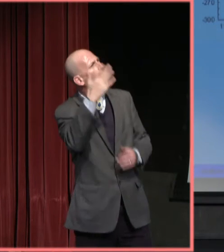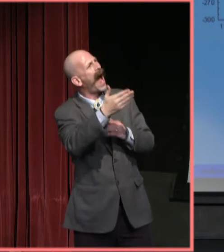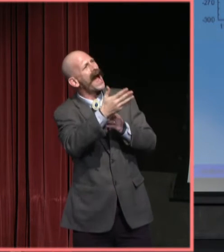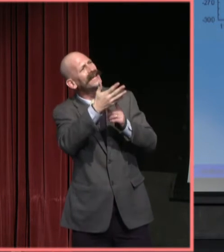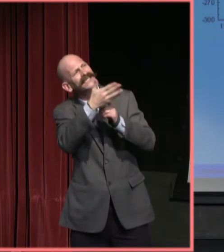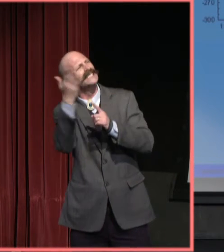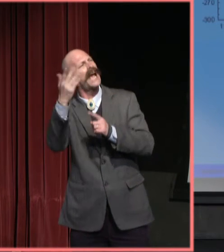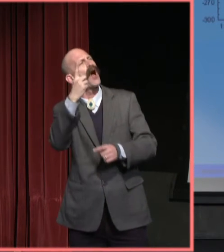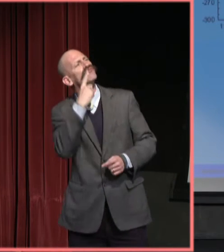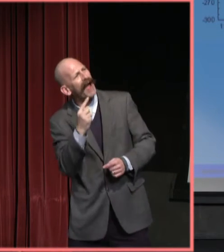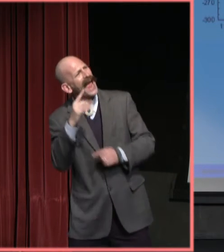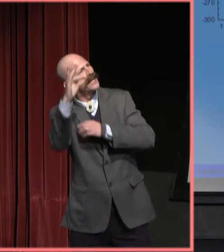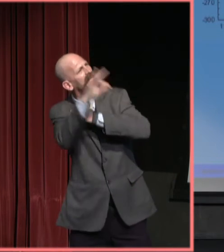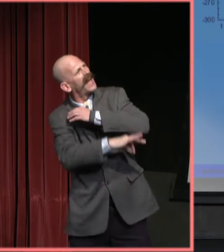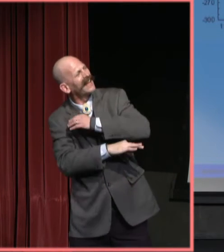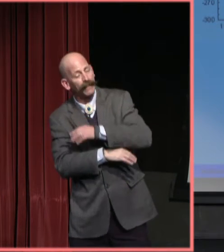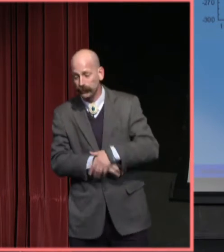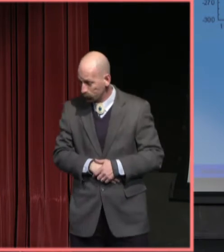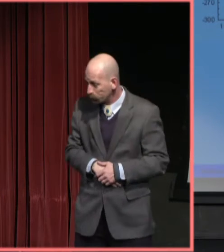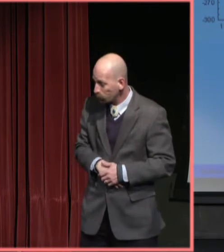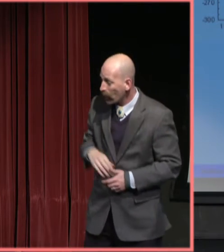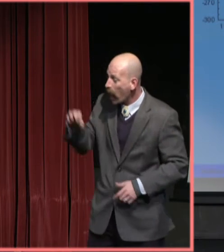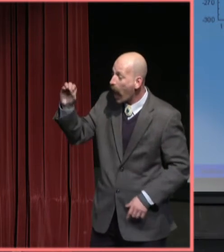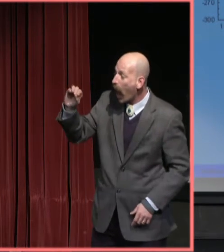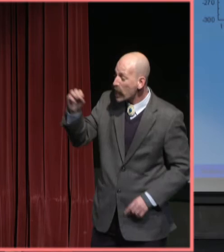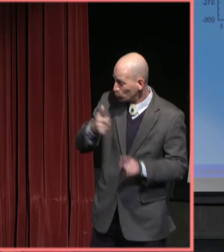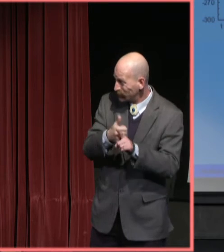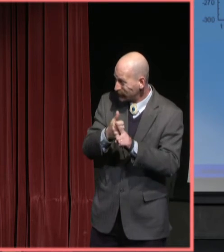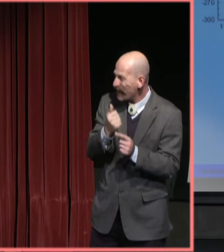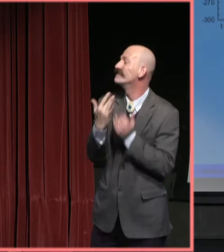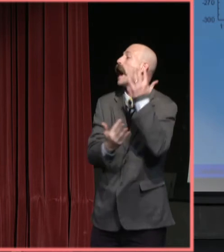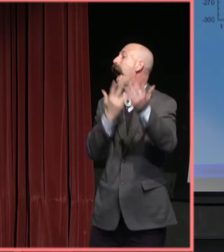And his father said, that's all the oxygen